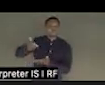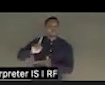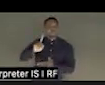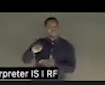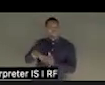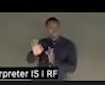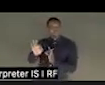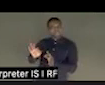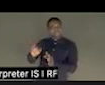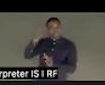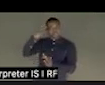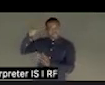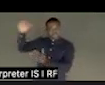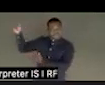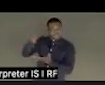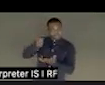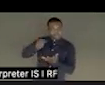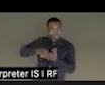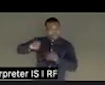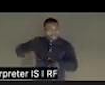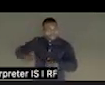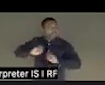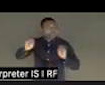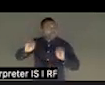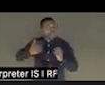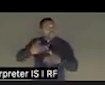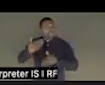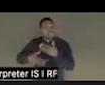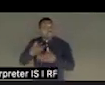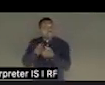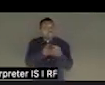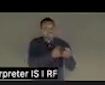And in this project we are going to do a couple of things.